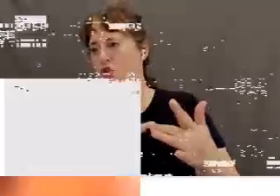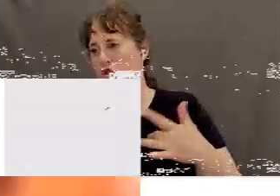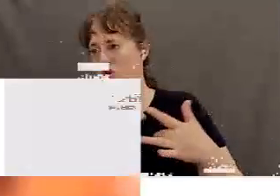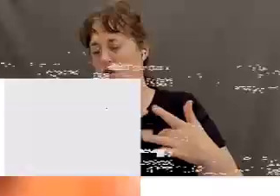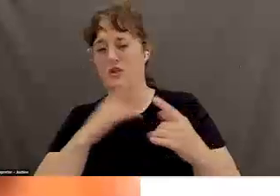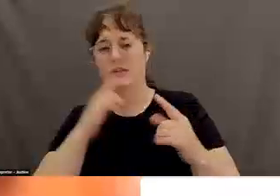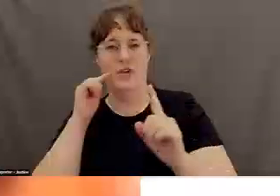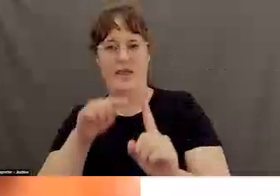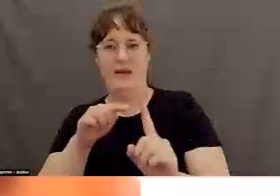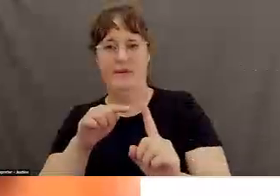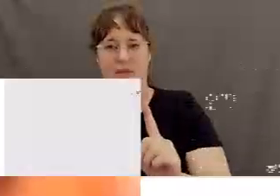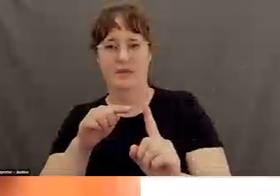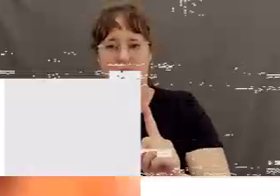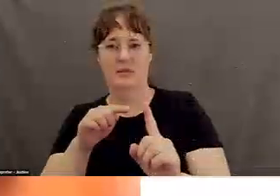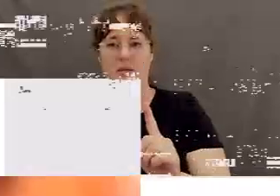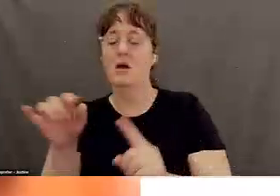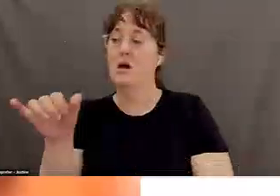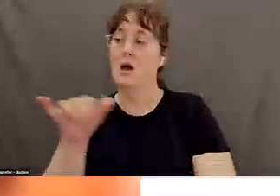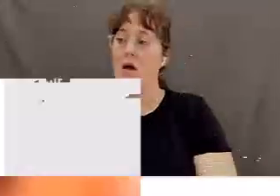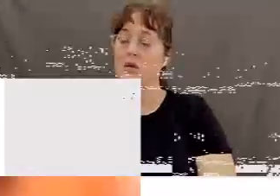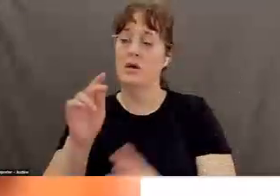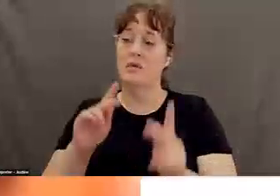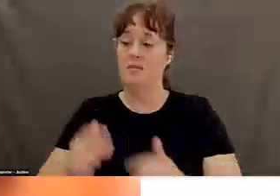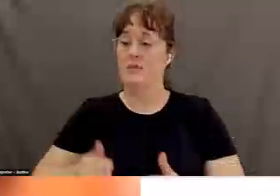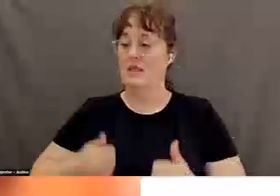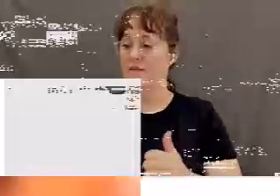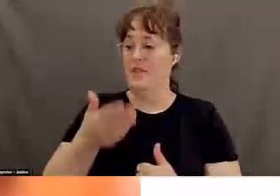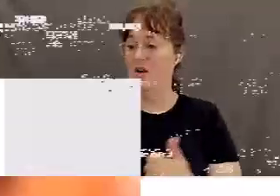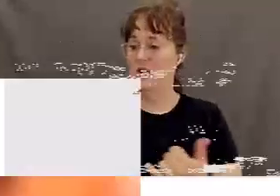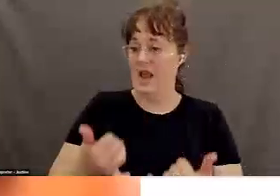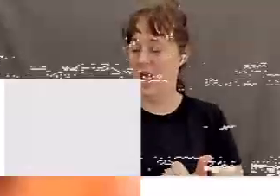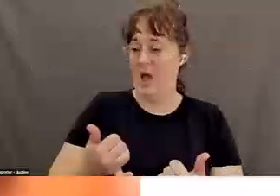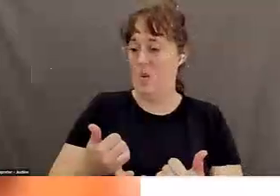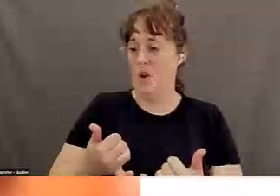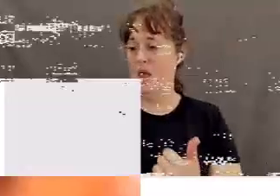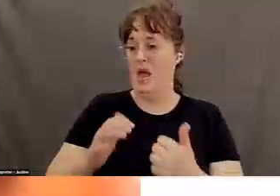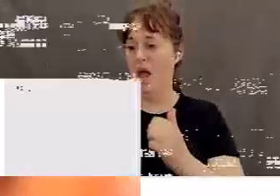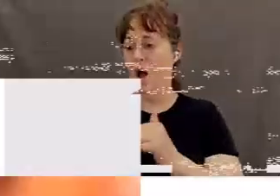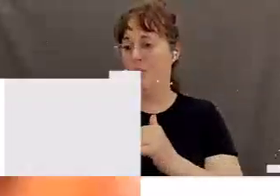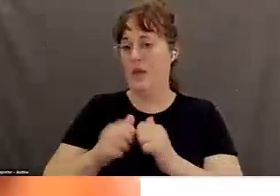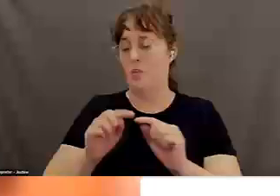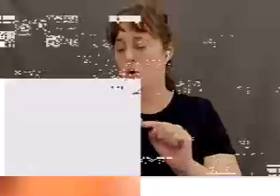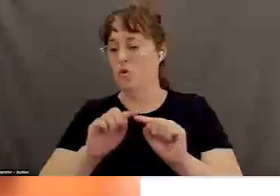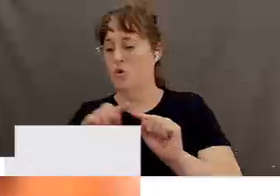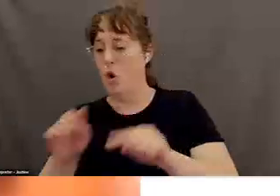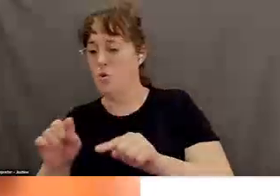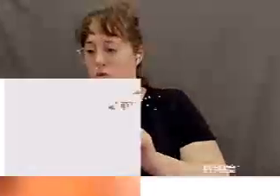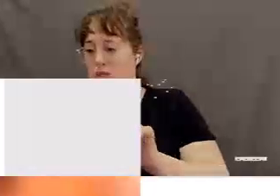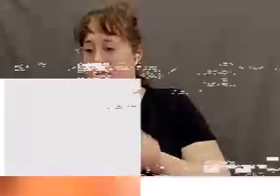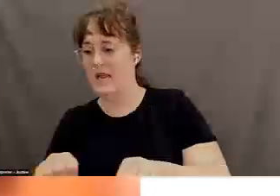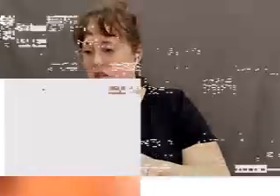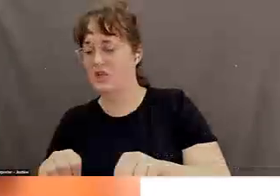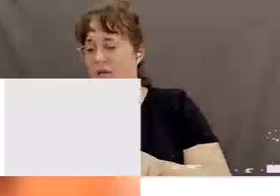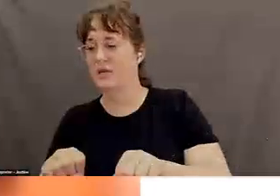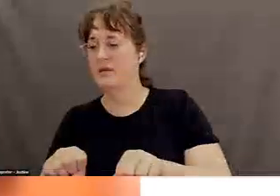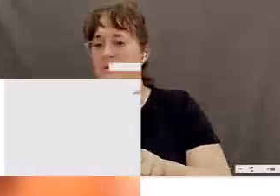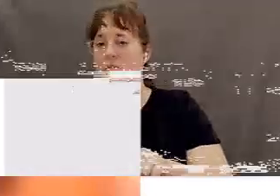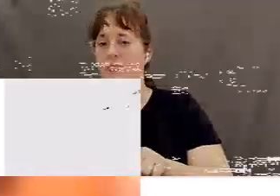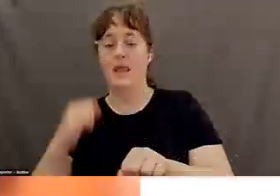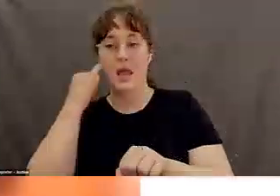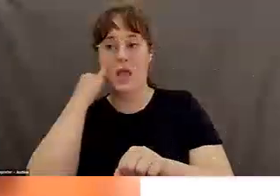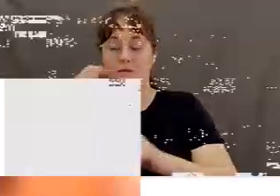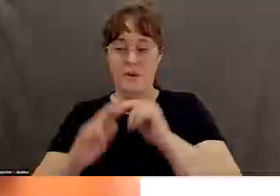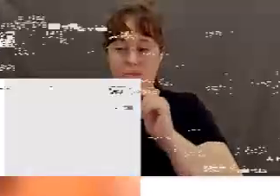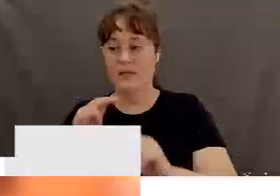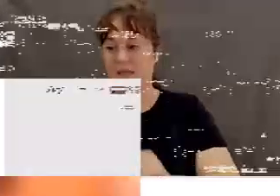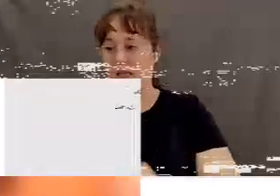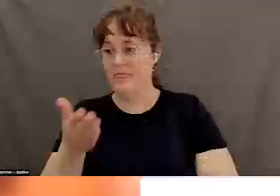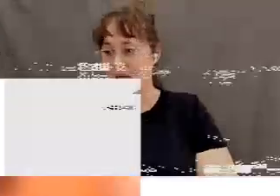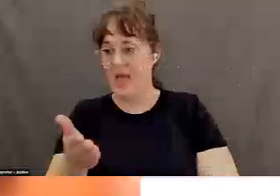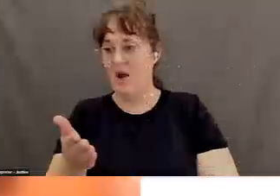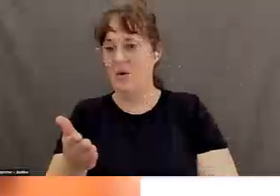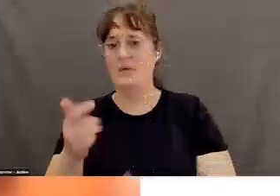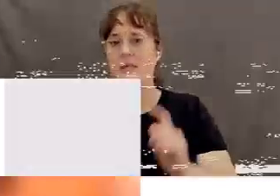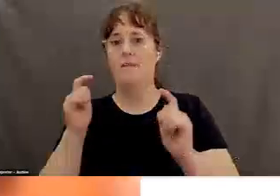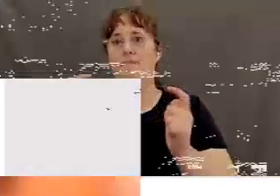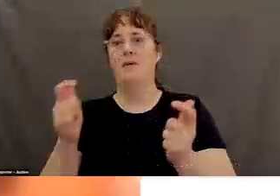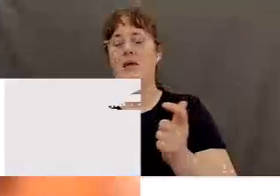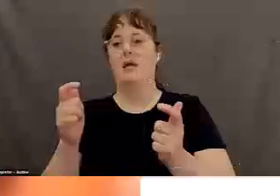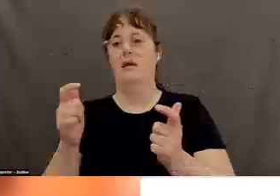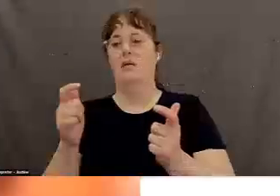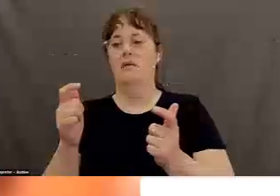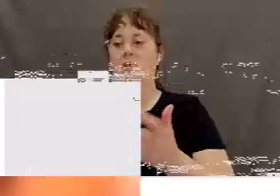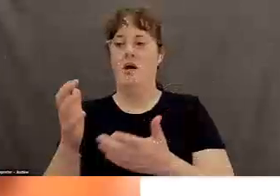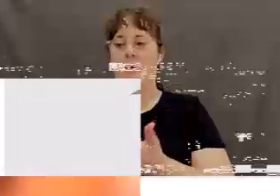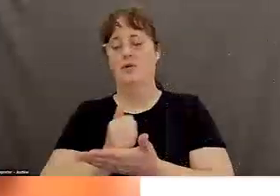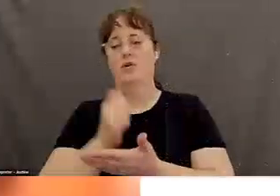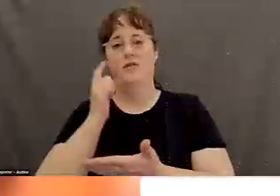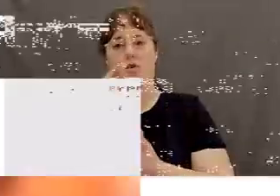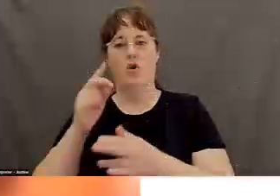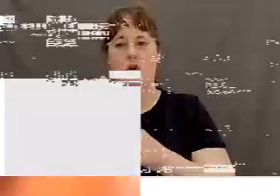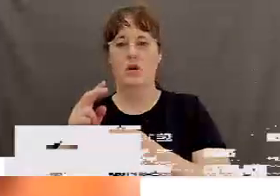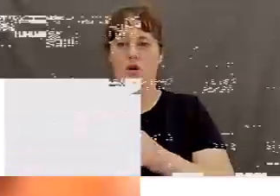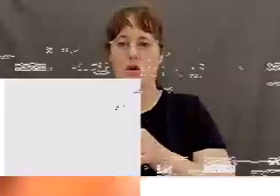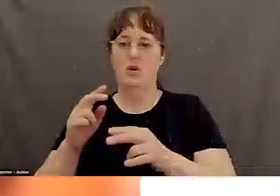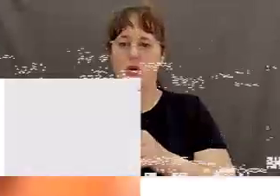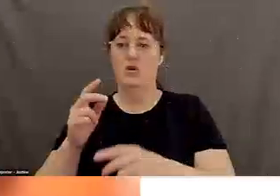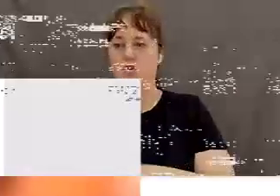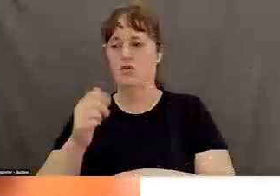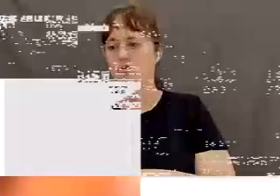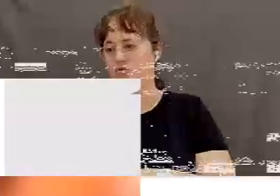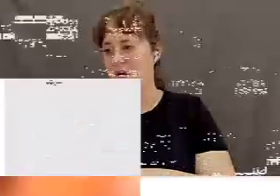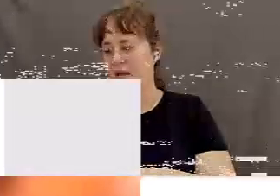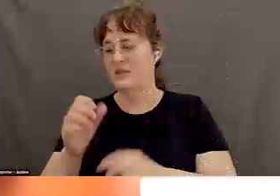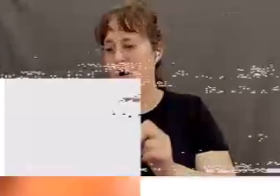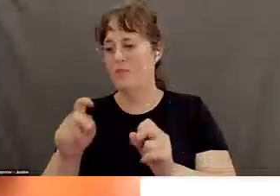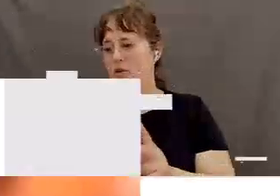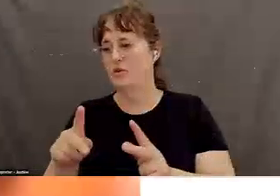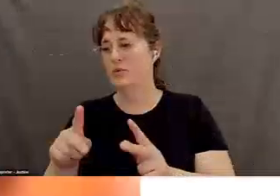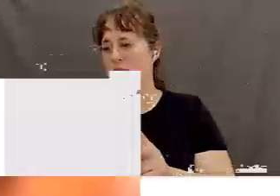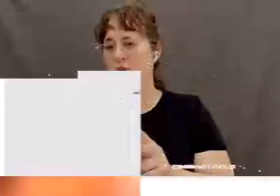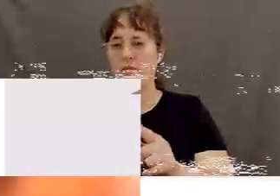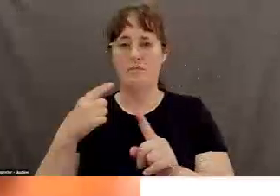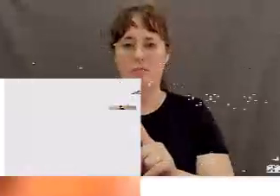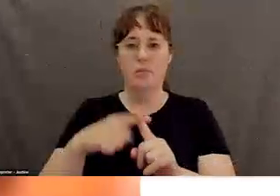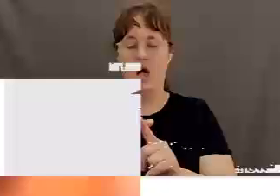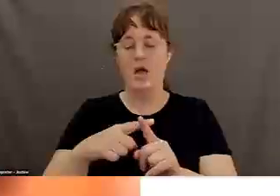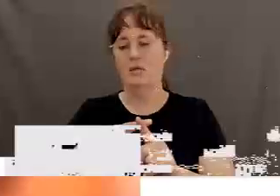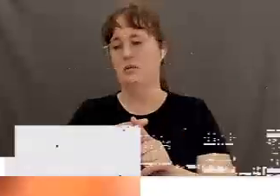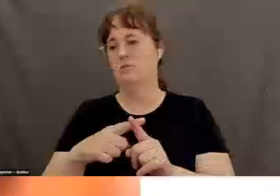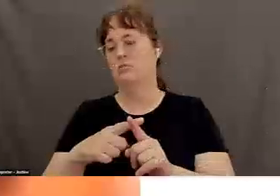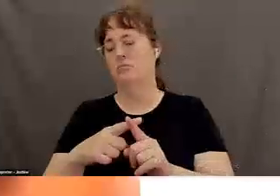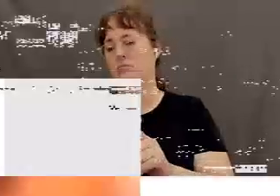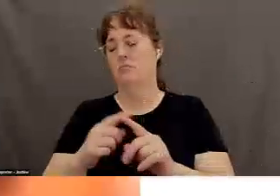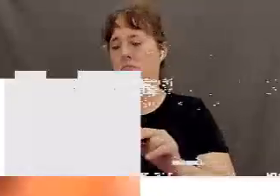Boardroom: you know, there's kind of, like, the people who live there now, and how they're gonna get to the stations, and then, you know, I imagine if we were to build a station there, that's a big opportunity, too, for transit-oriented development, and just recognizing the housing needs of our growing region, seems like there's also a potential loss there.